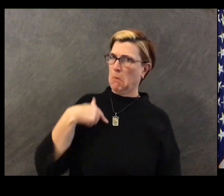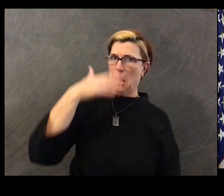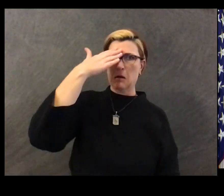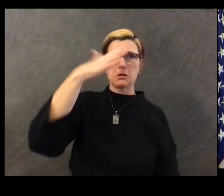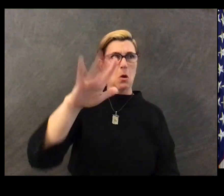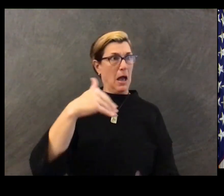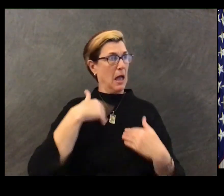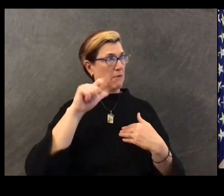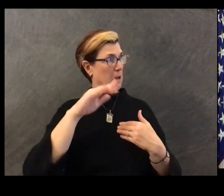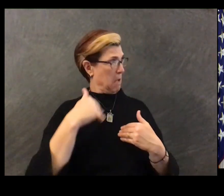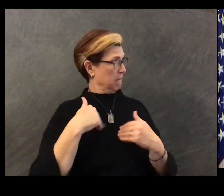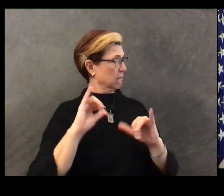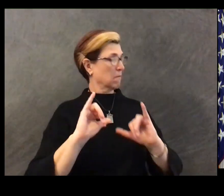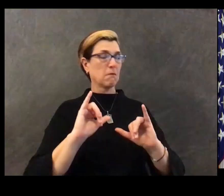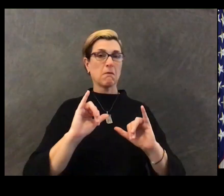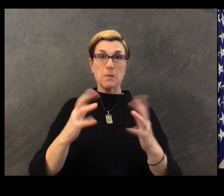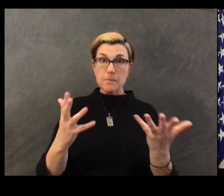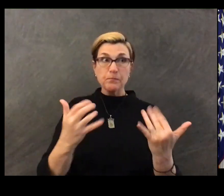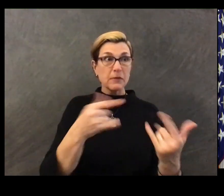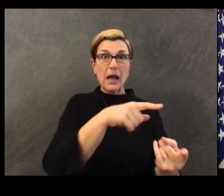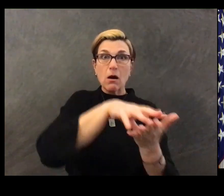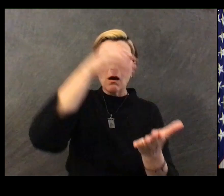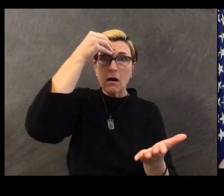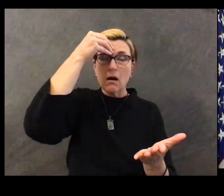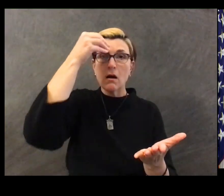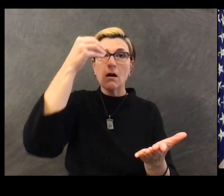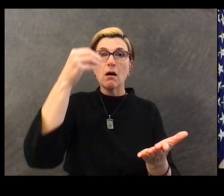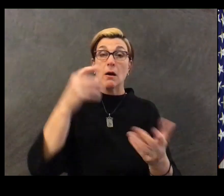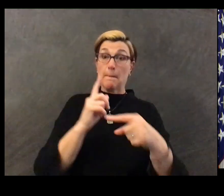coming online everyday we're coming up with new equipment like the Abbott